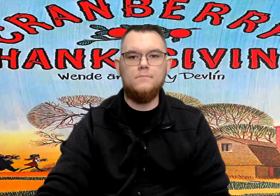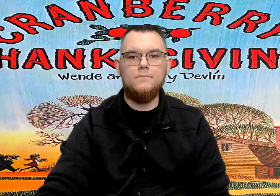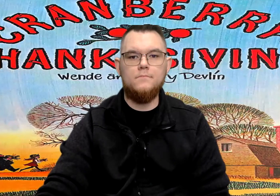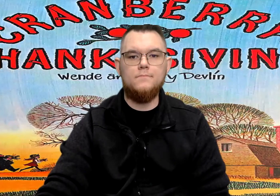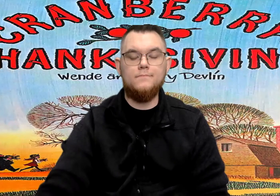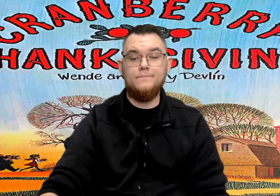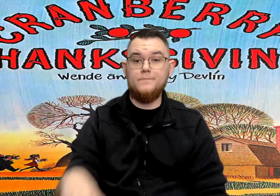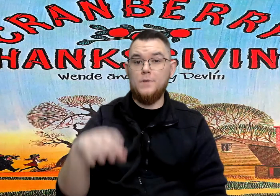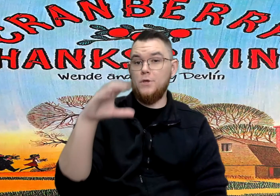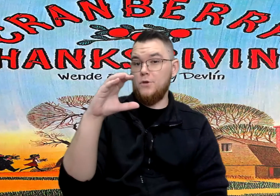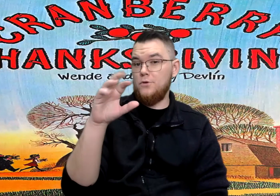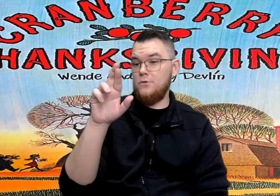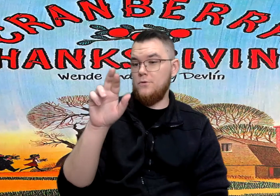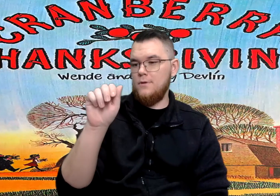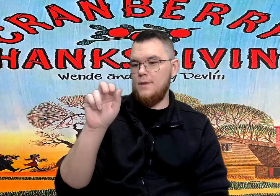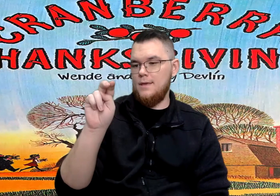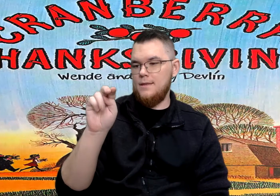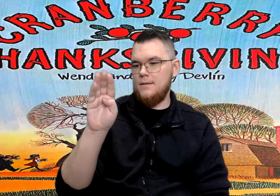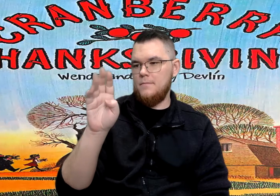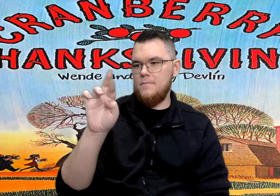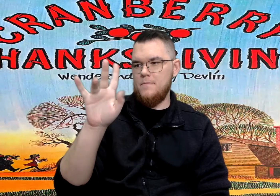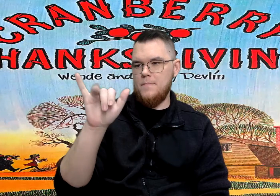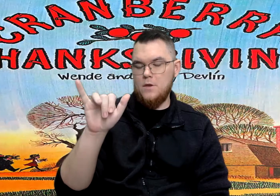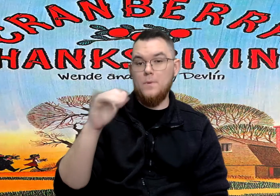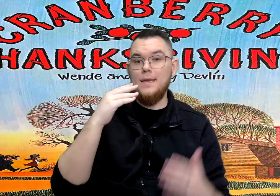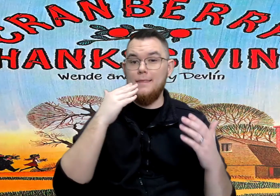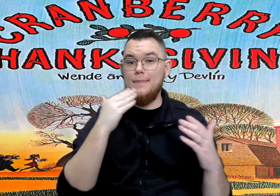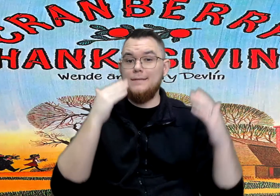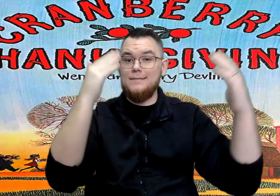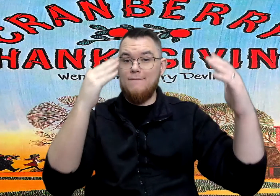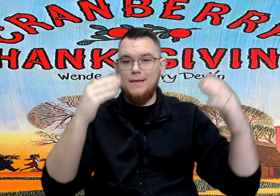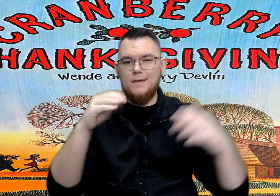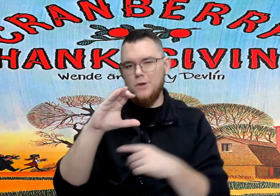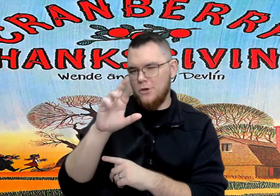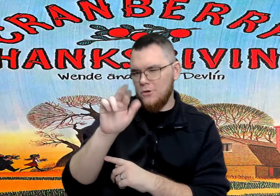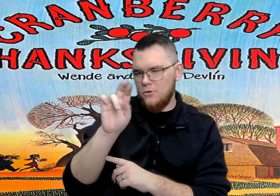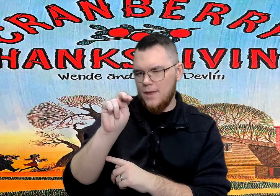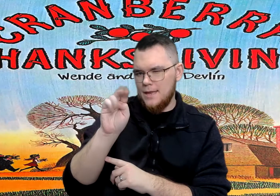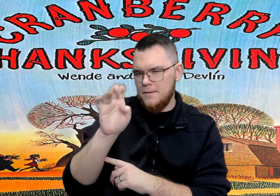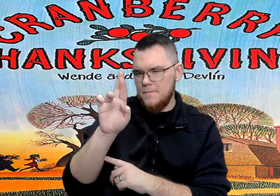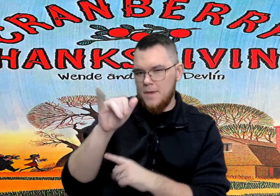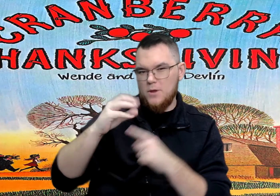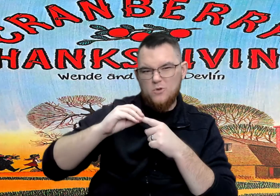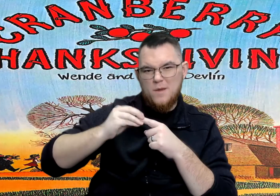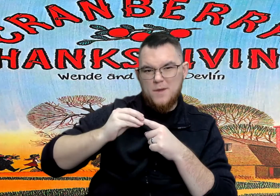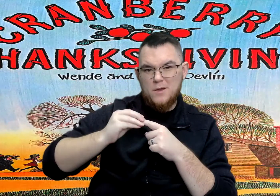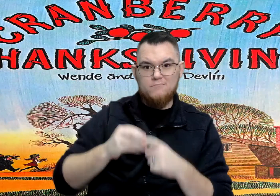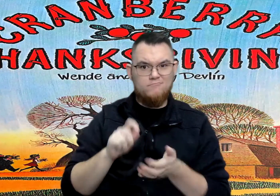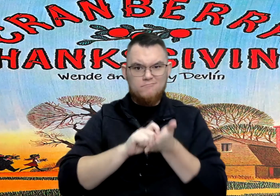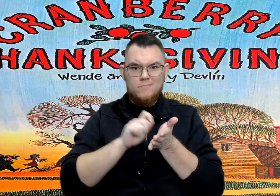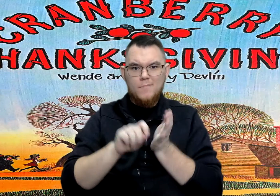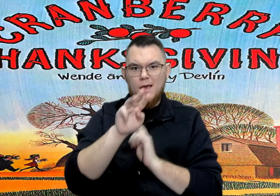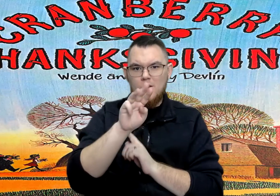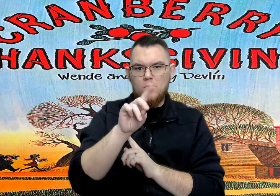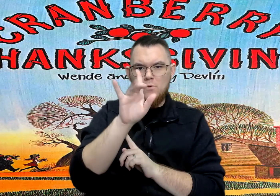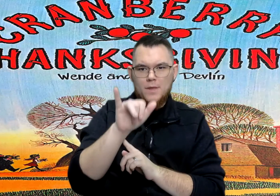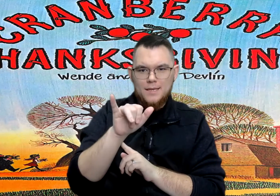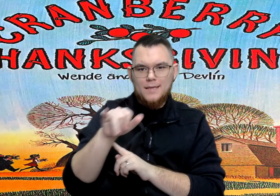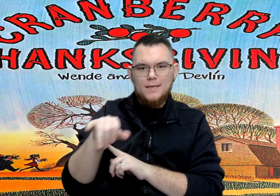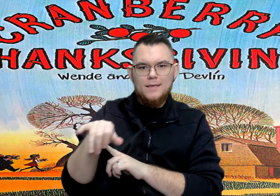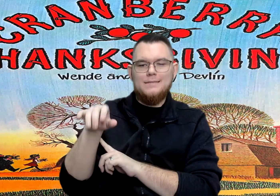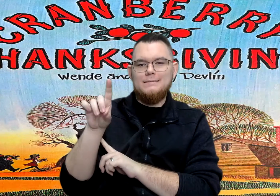Cranberry Thanksgiving Wende and Harry Devlin